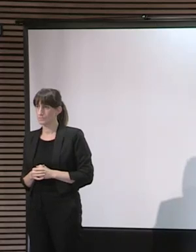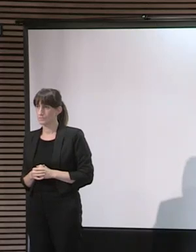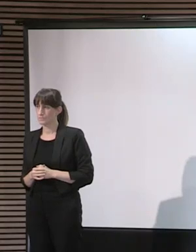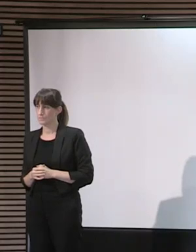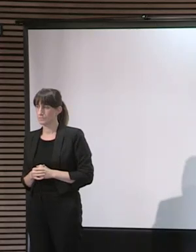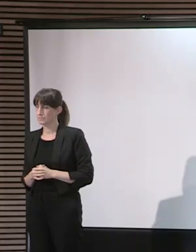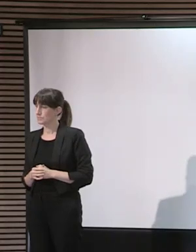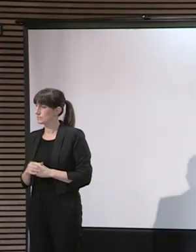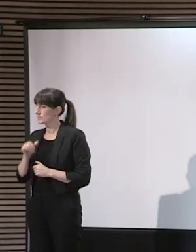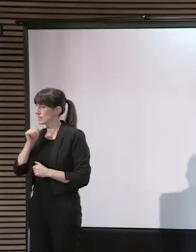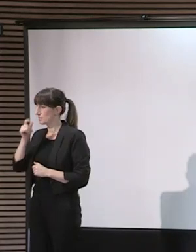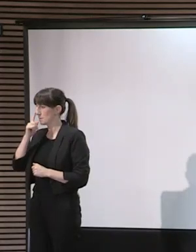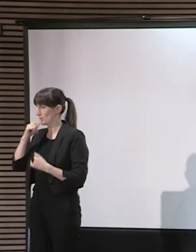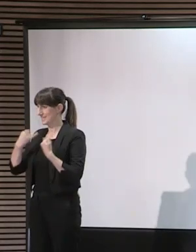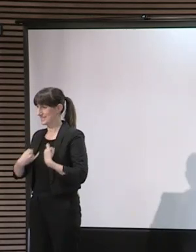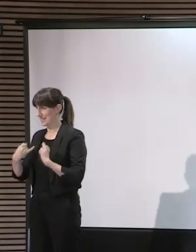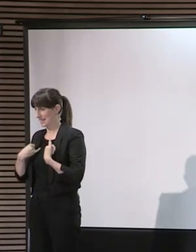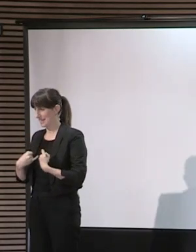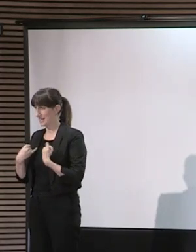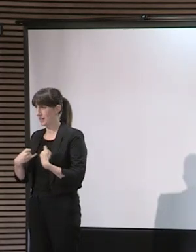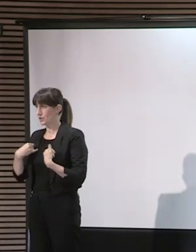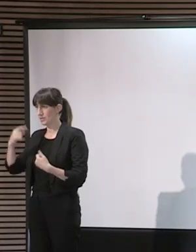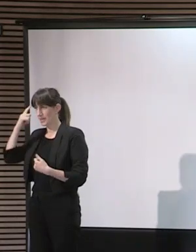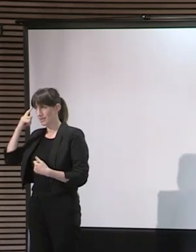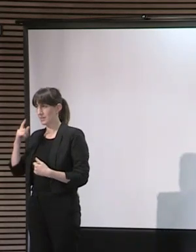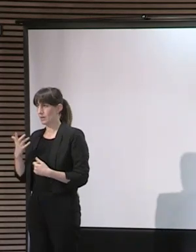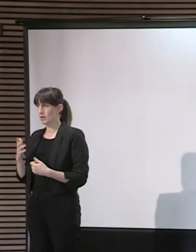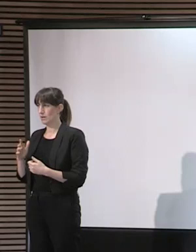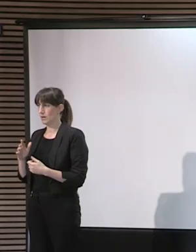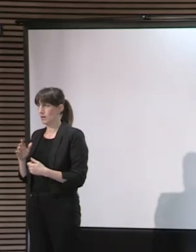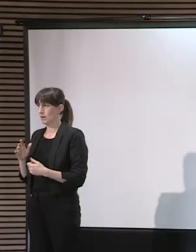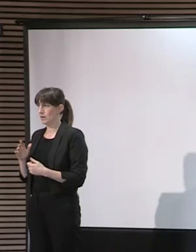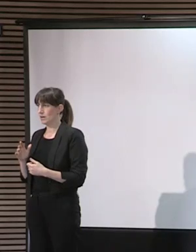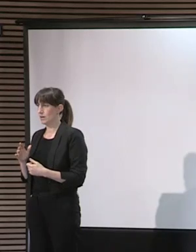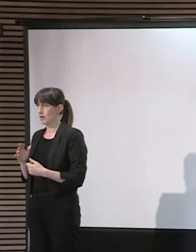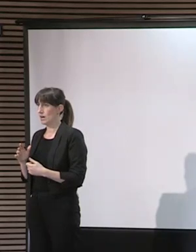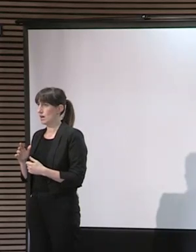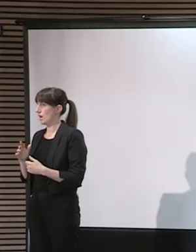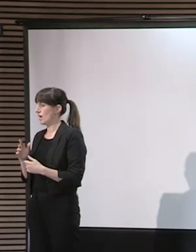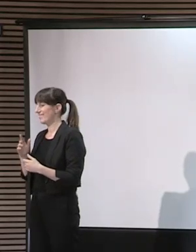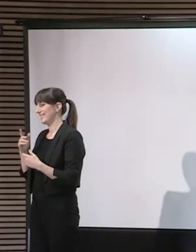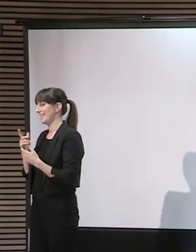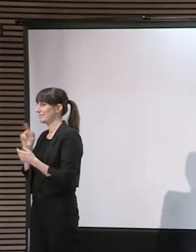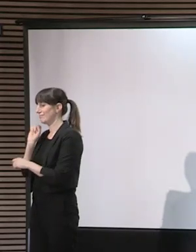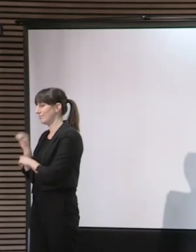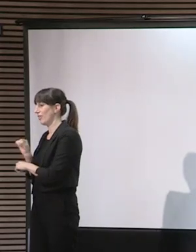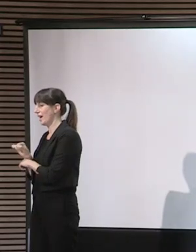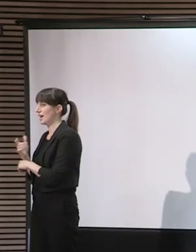There's a lot of lack of job security around at the moment. Are you worried that they're not going to take that advice? What's your advice to people?